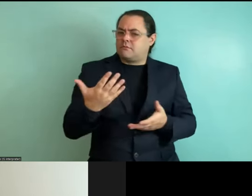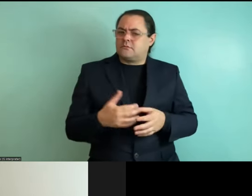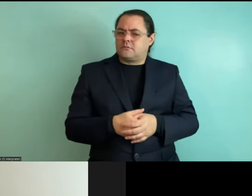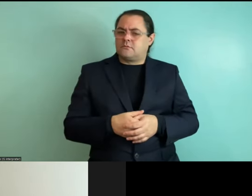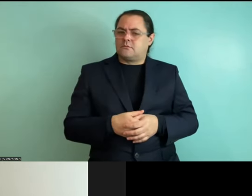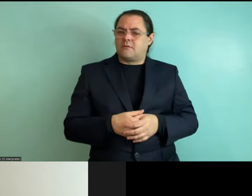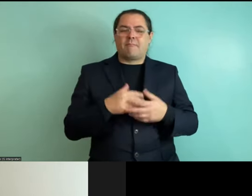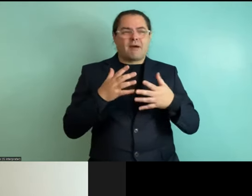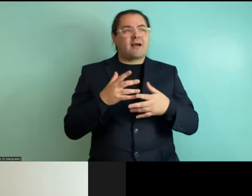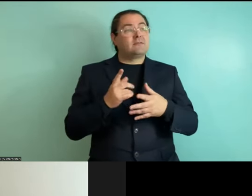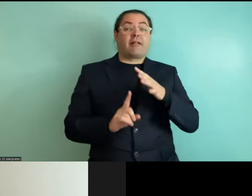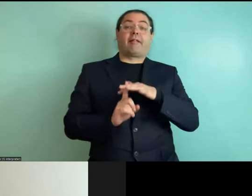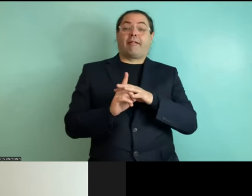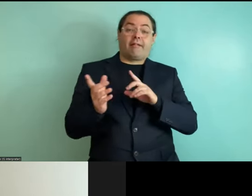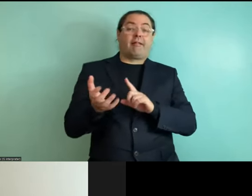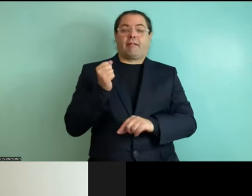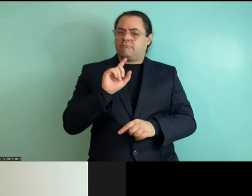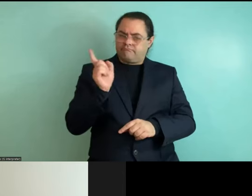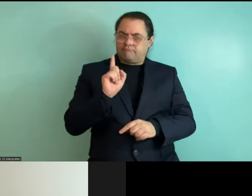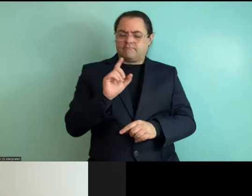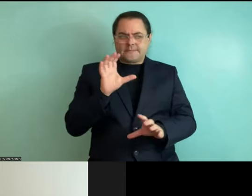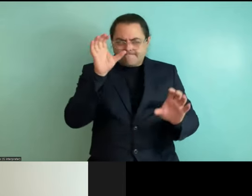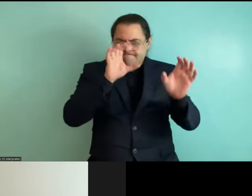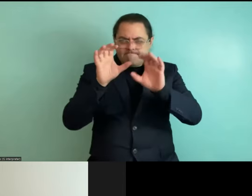intentional in terms of looking for the persons with disabilities because some of them